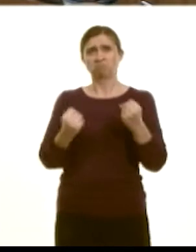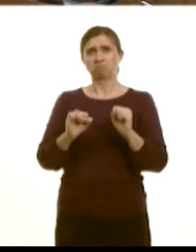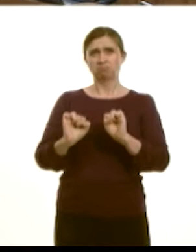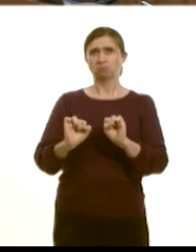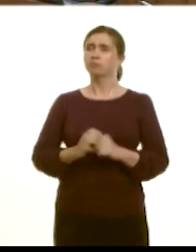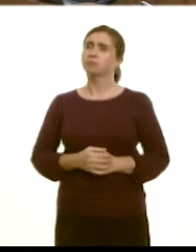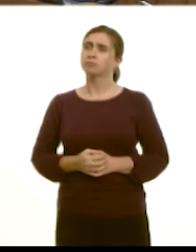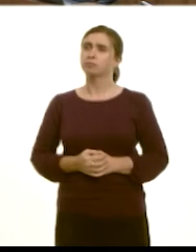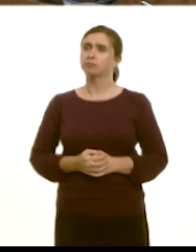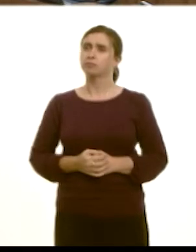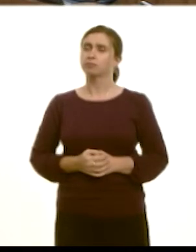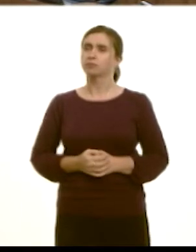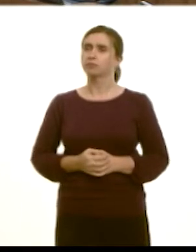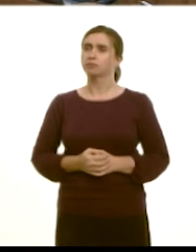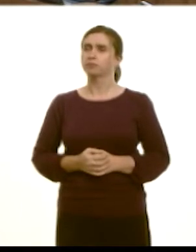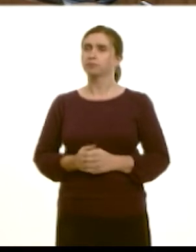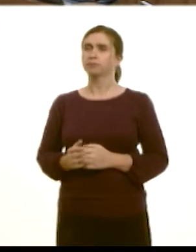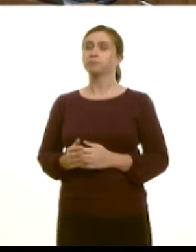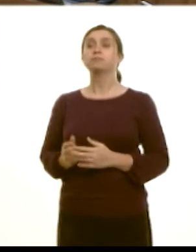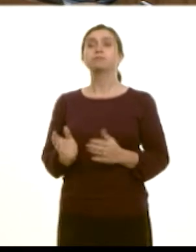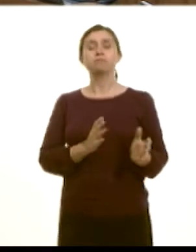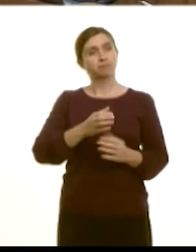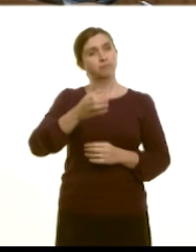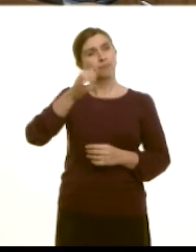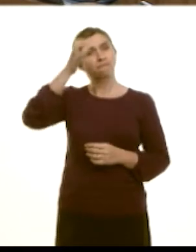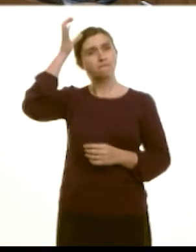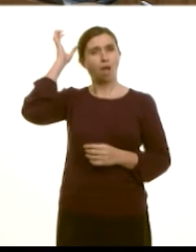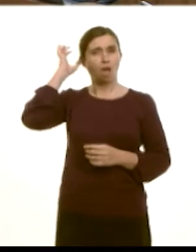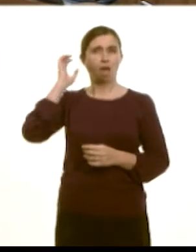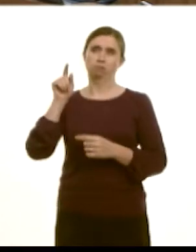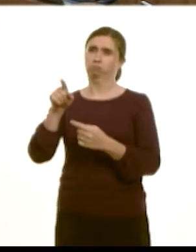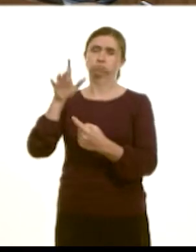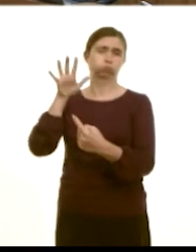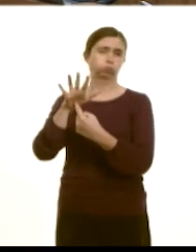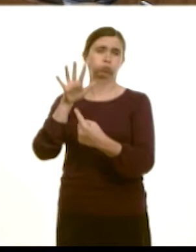Ann Jones: First Minister, the fire service is an integral part of any civil contingency